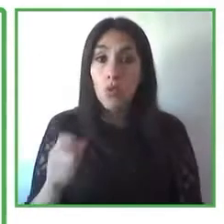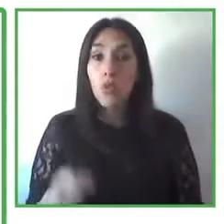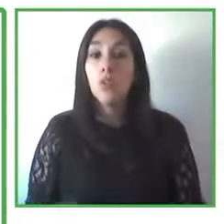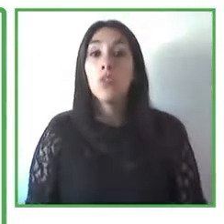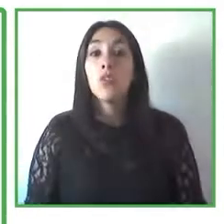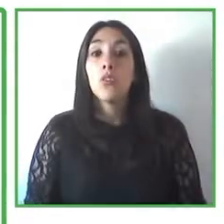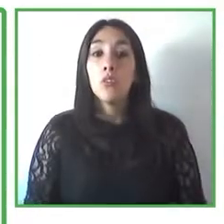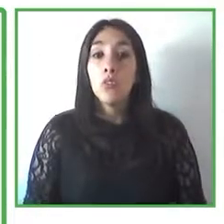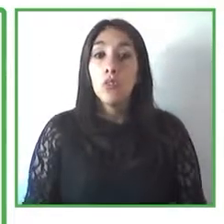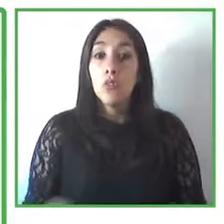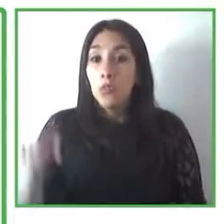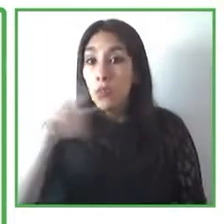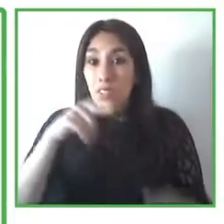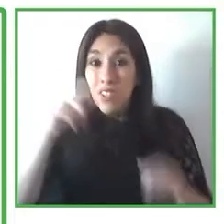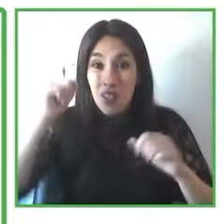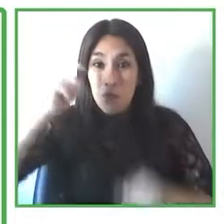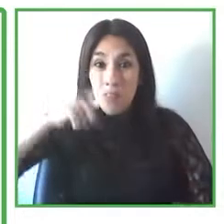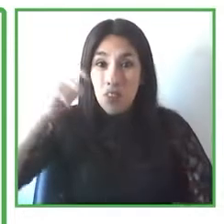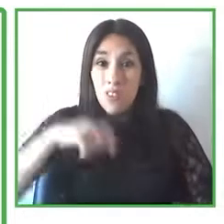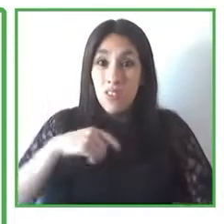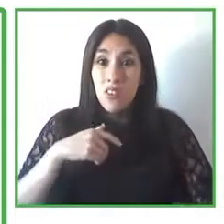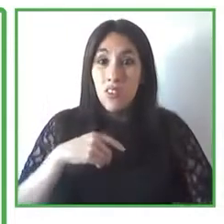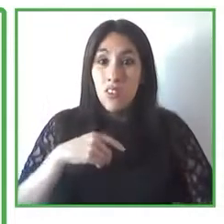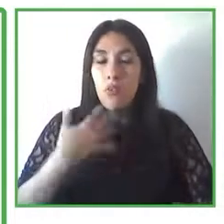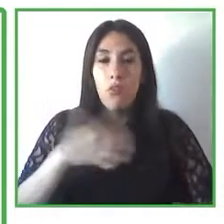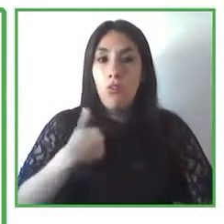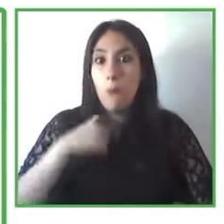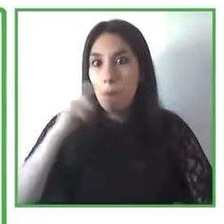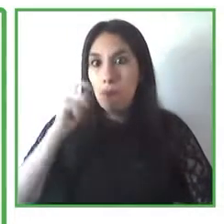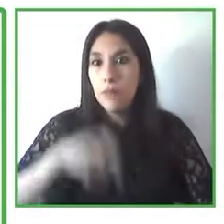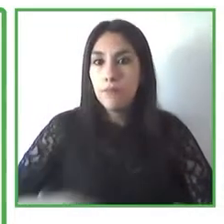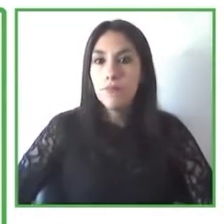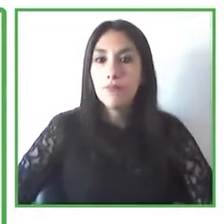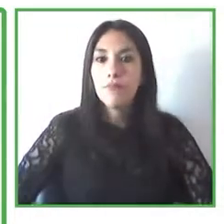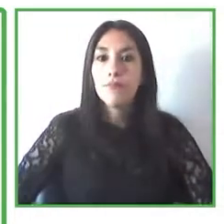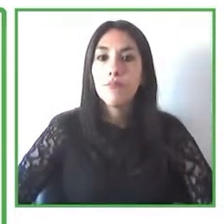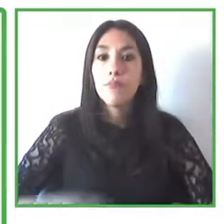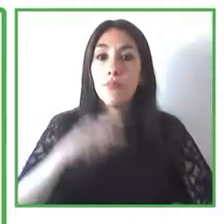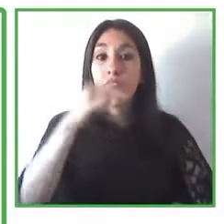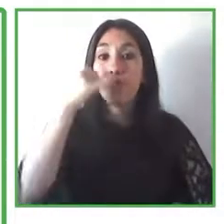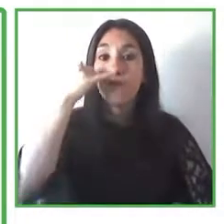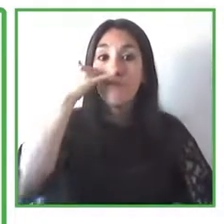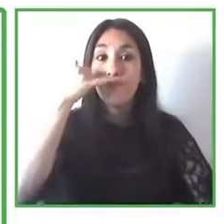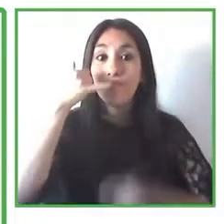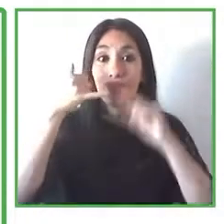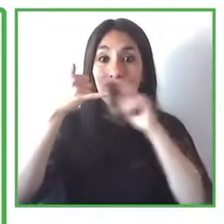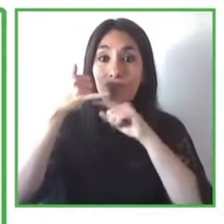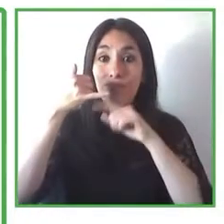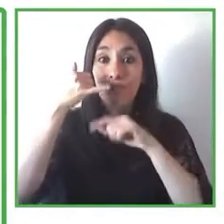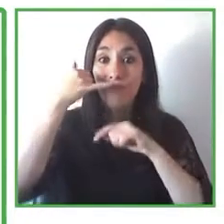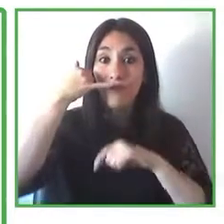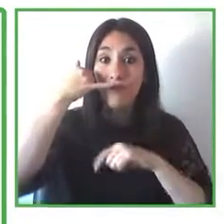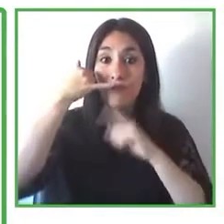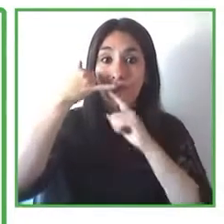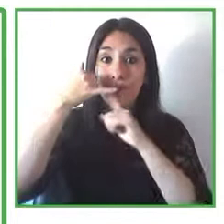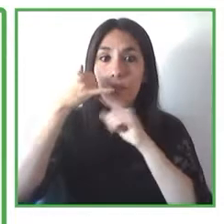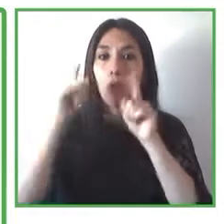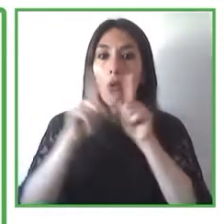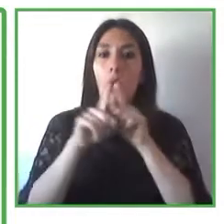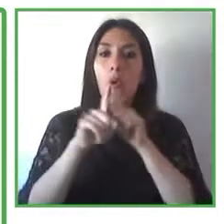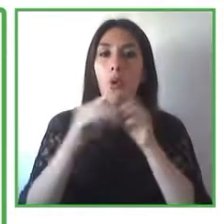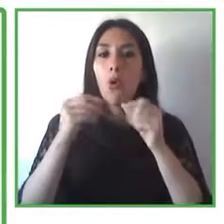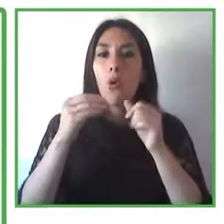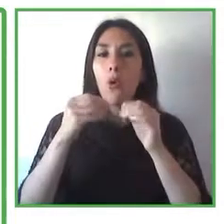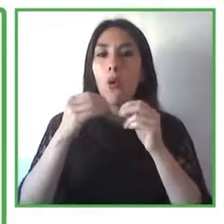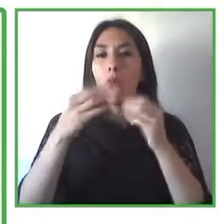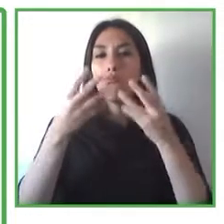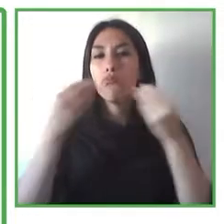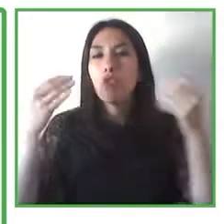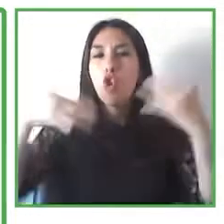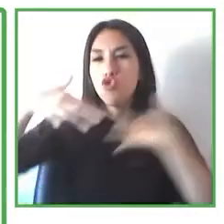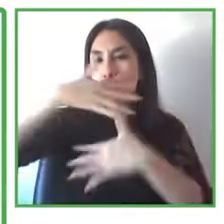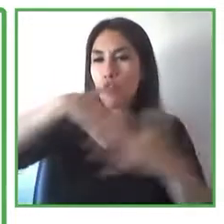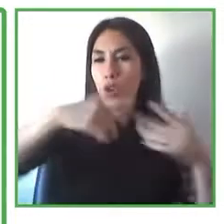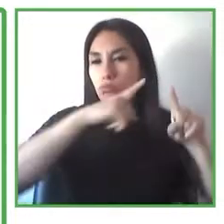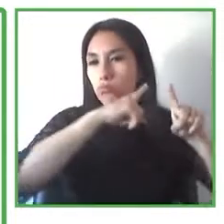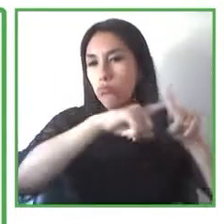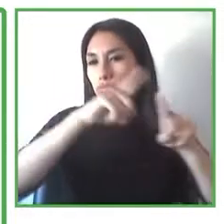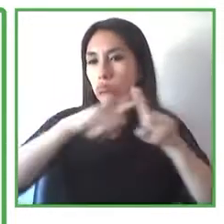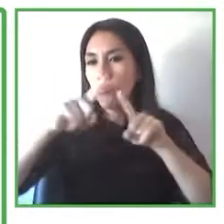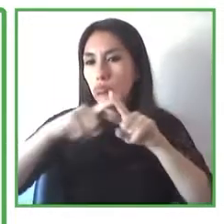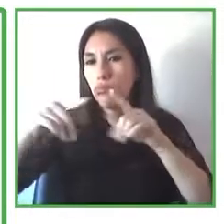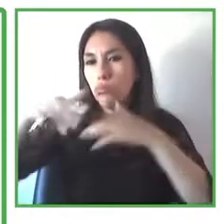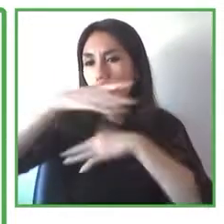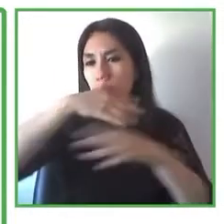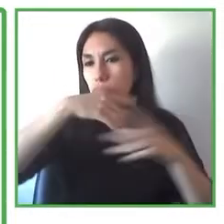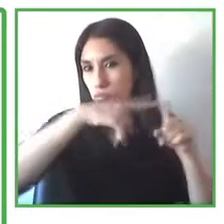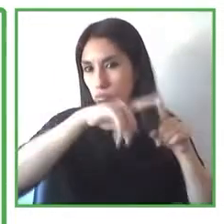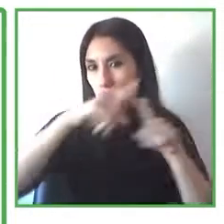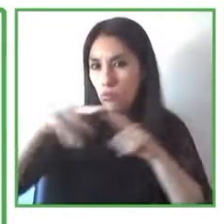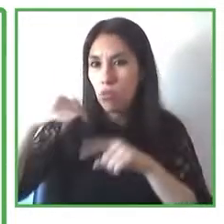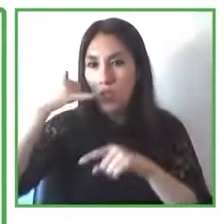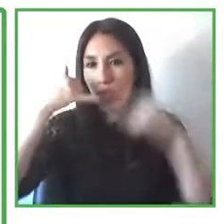so how do you find an accessible device with GARI? Well first of all go to www.gari.info